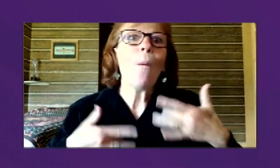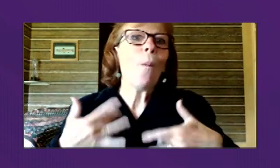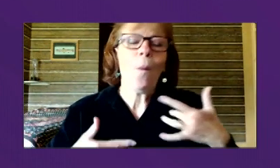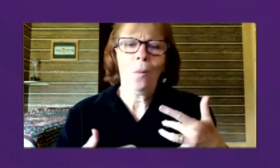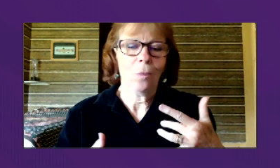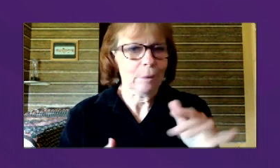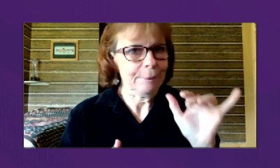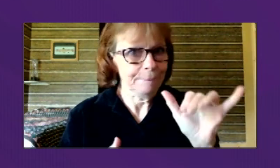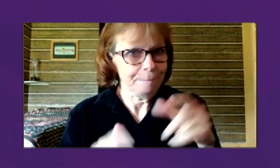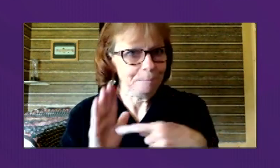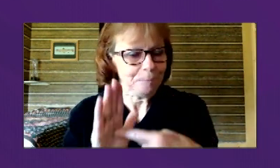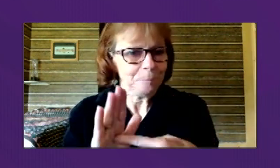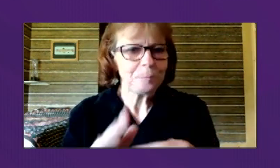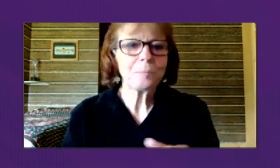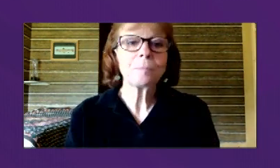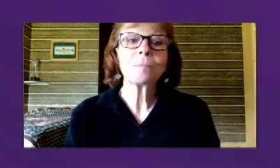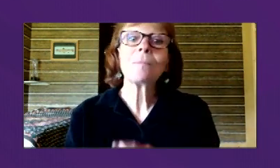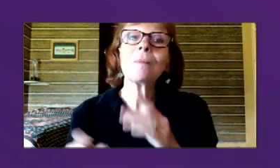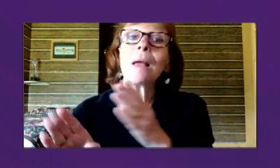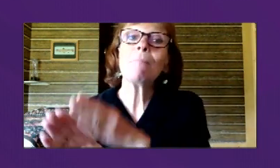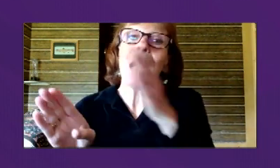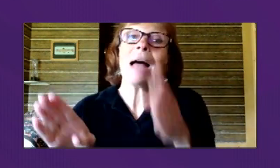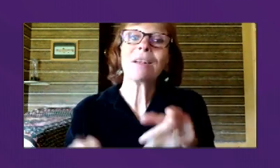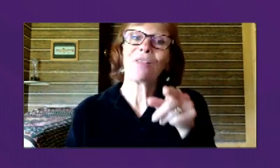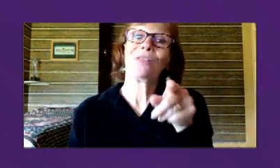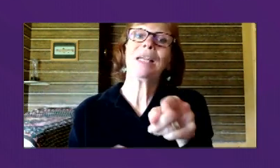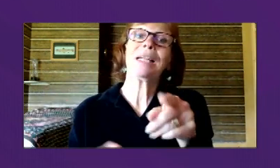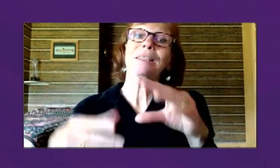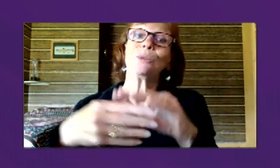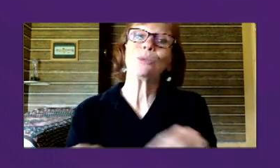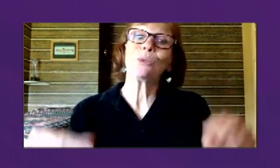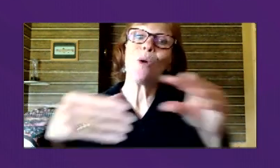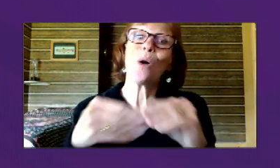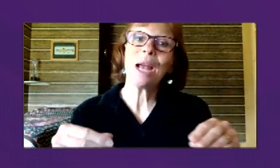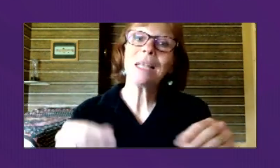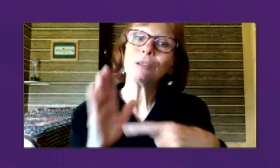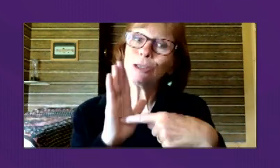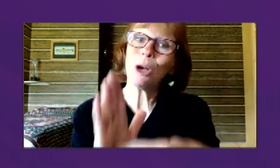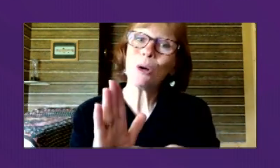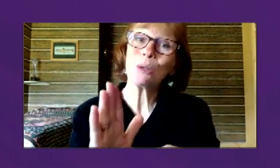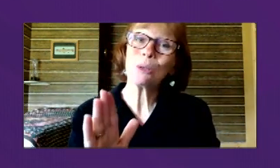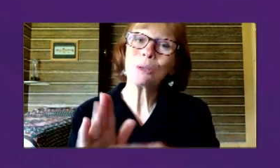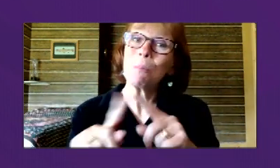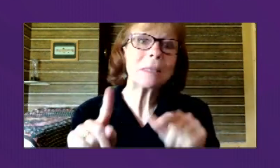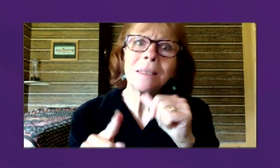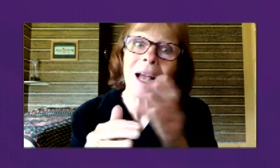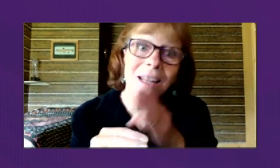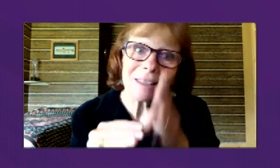This story is both bittersweet and incomplete. One activity you can practice with your students